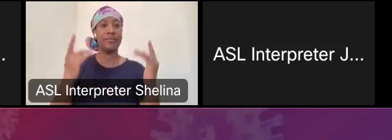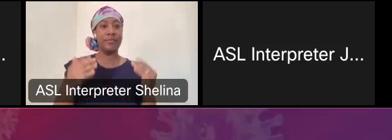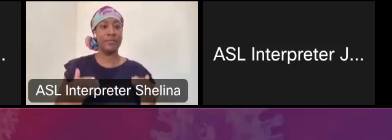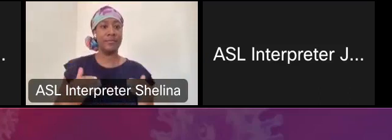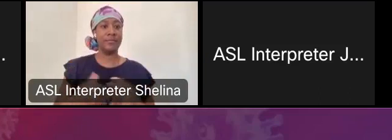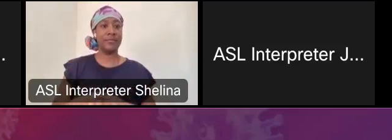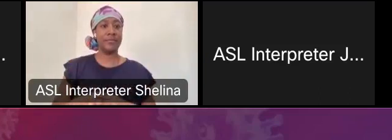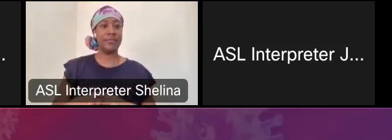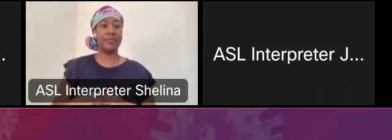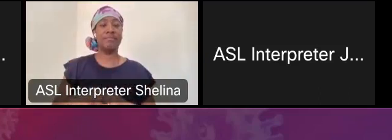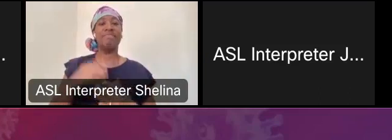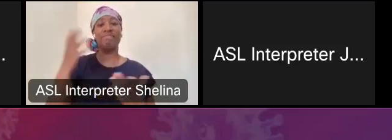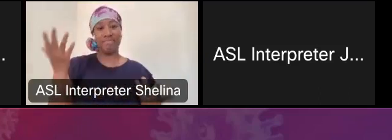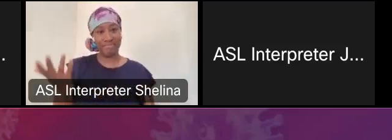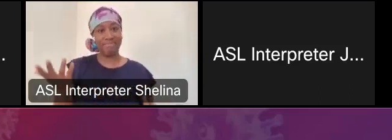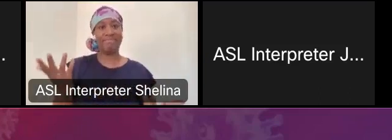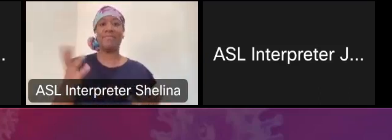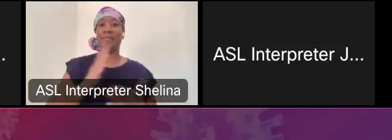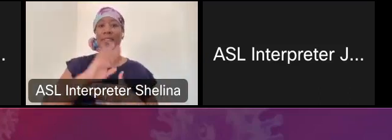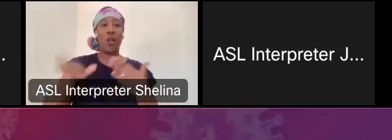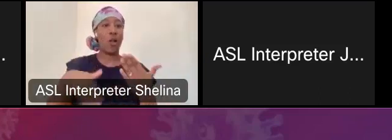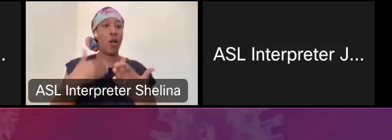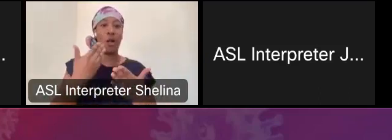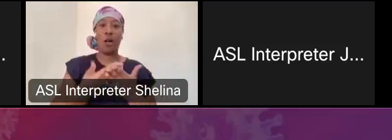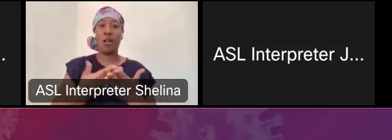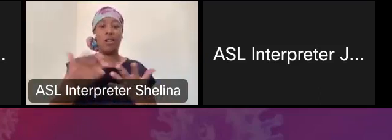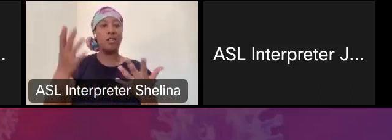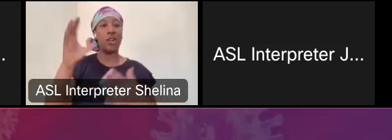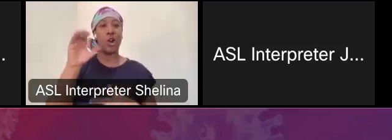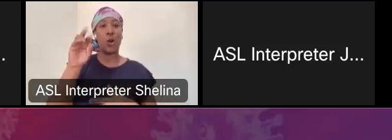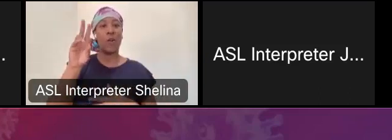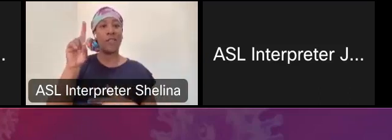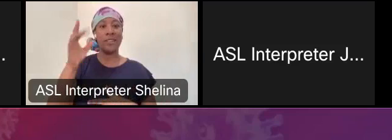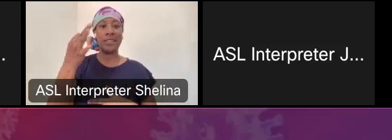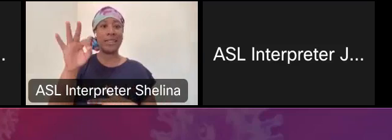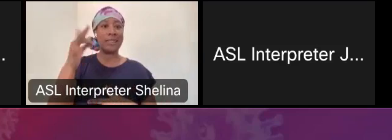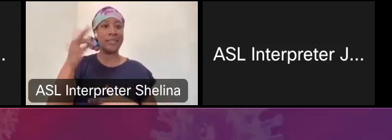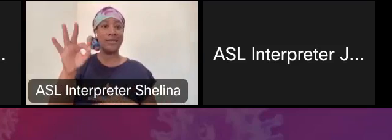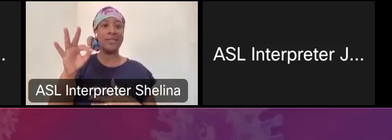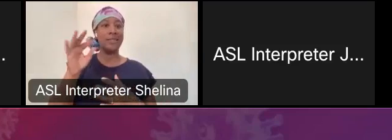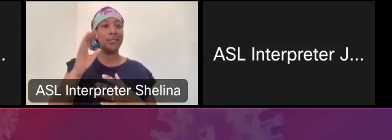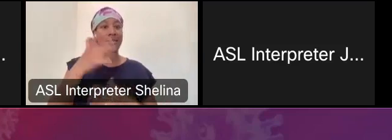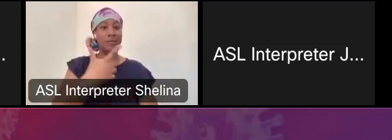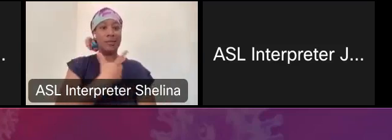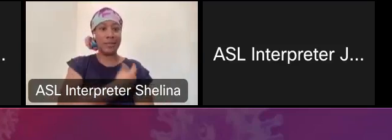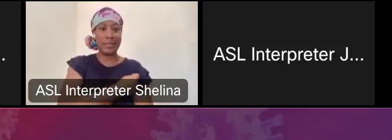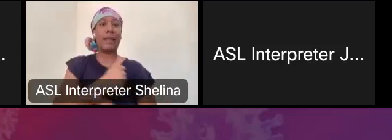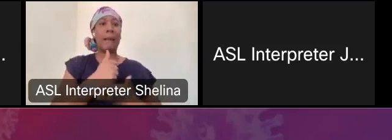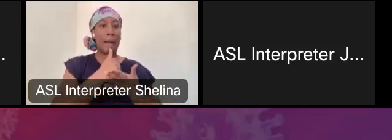We know that all the covered 18 vaccines work up protecting people from getting covered 19. most of the time that is.